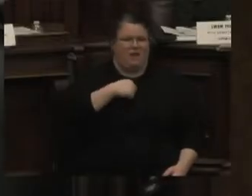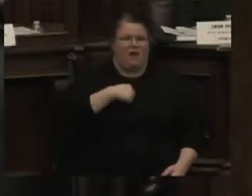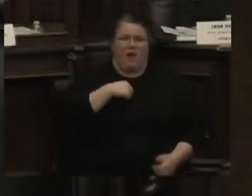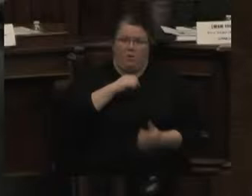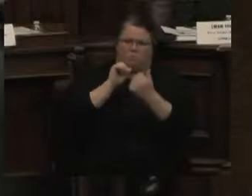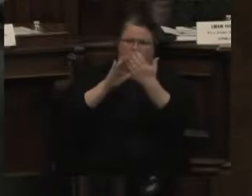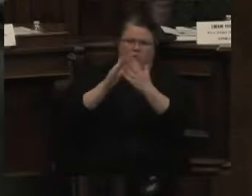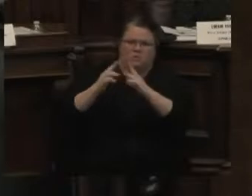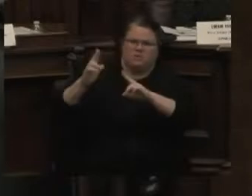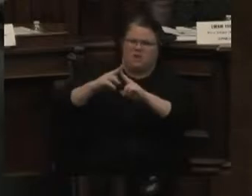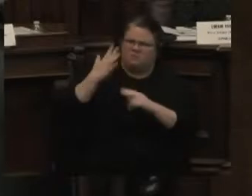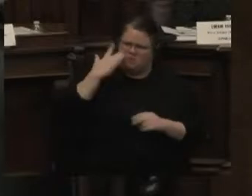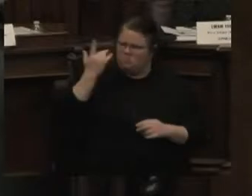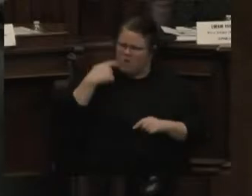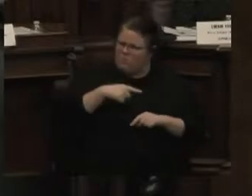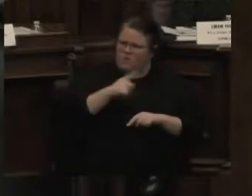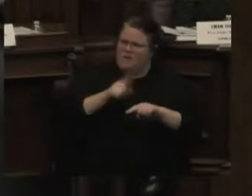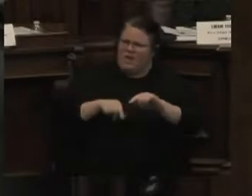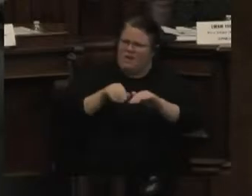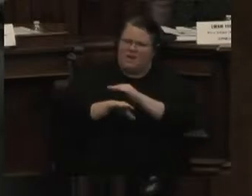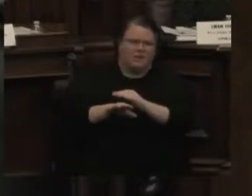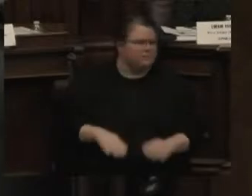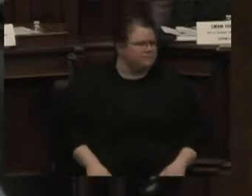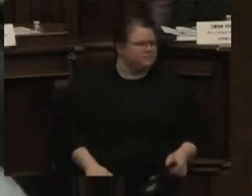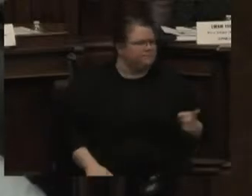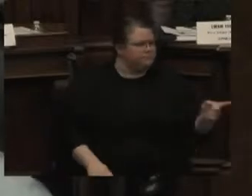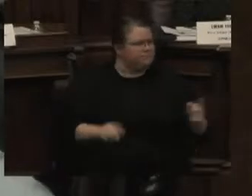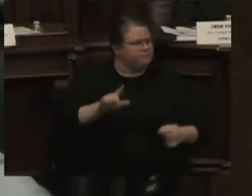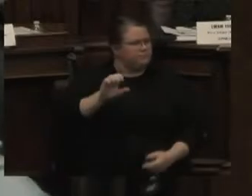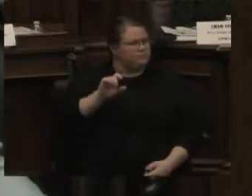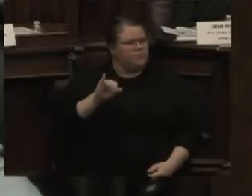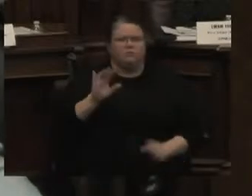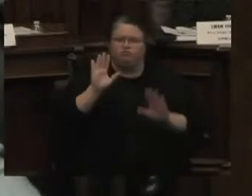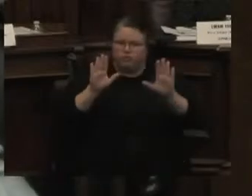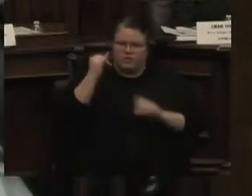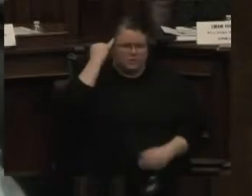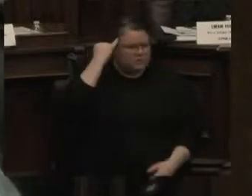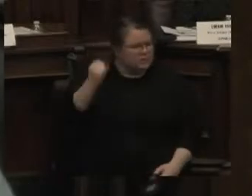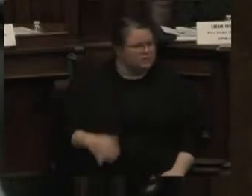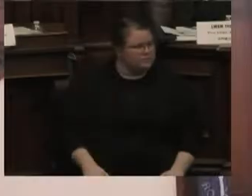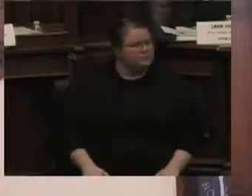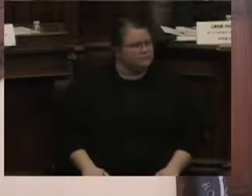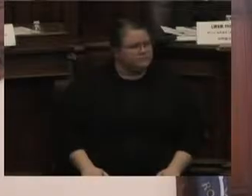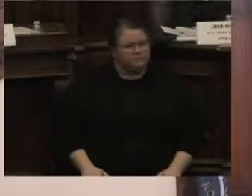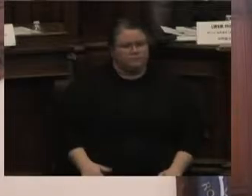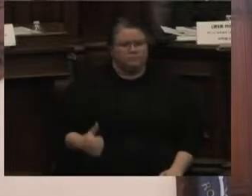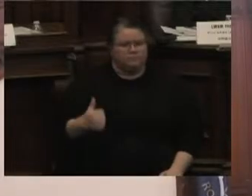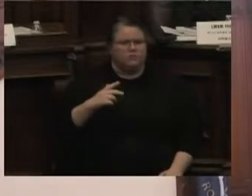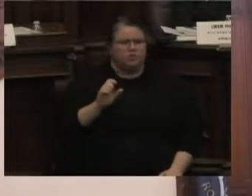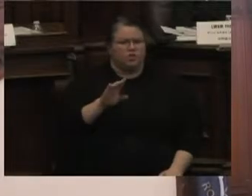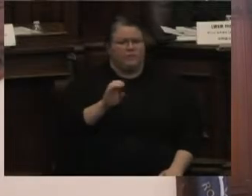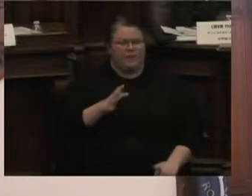this better. Well, what I'll do is I'll go to the top and find